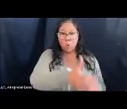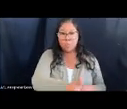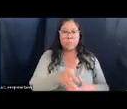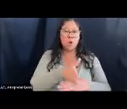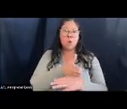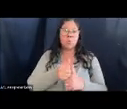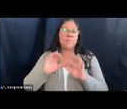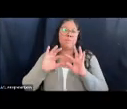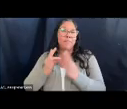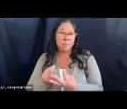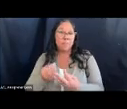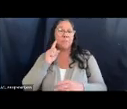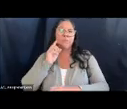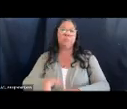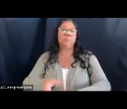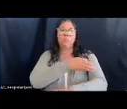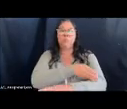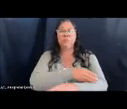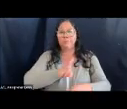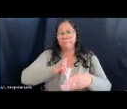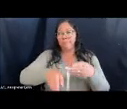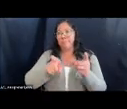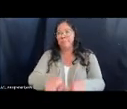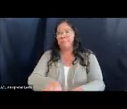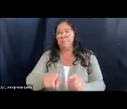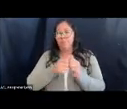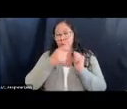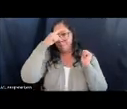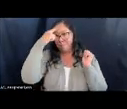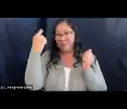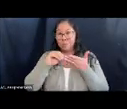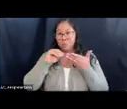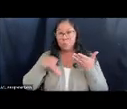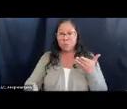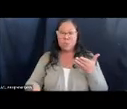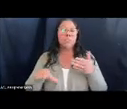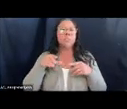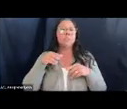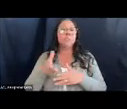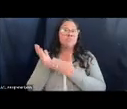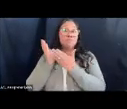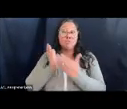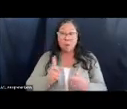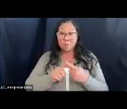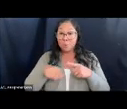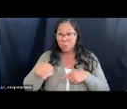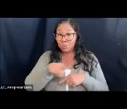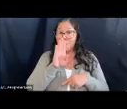is brought to you by the California Department of Education Special Education Division and the Seeds